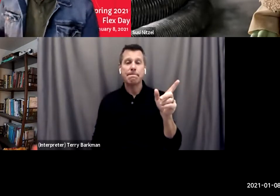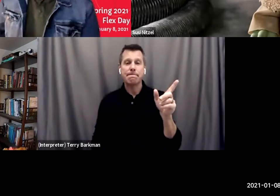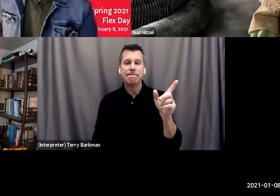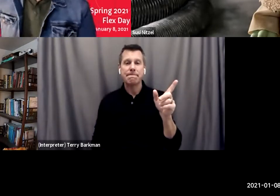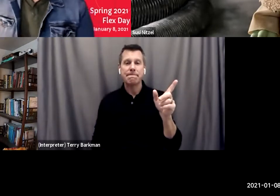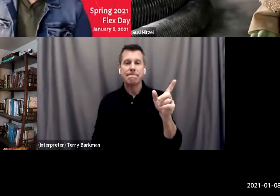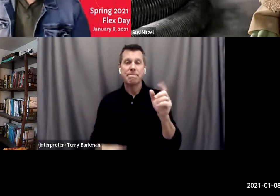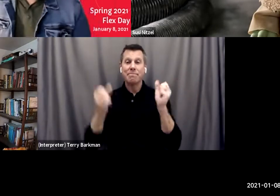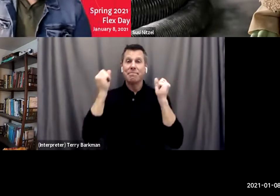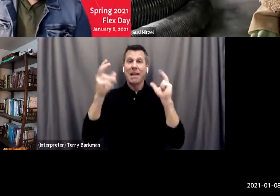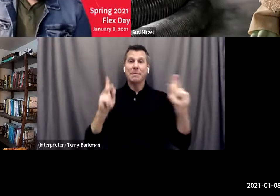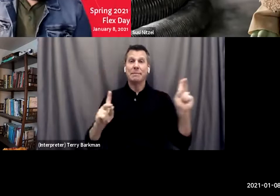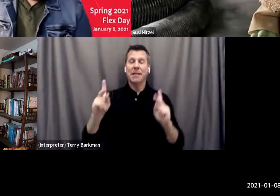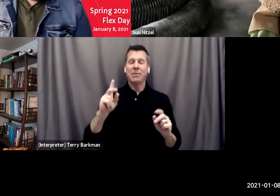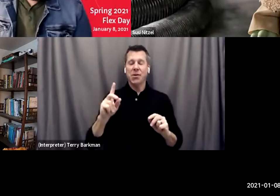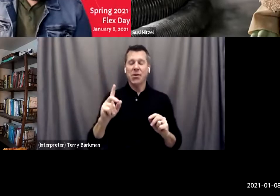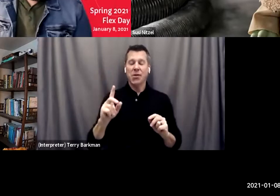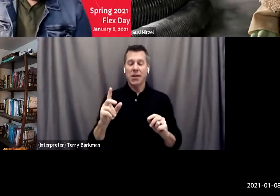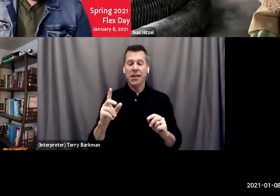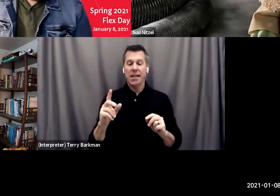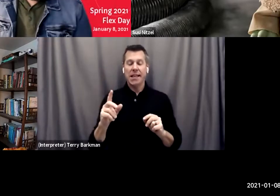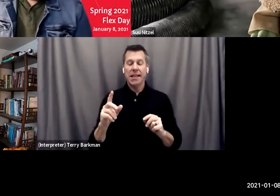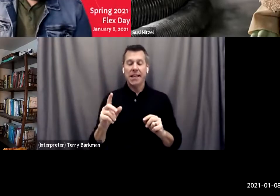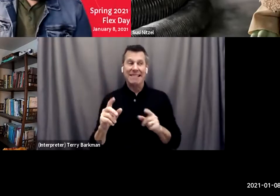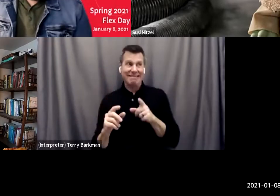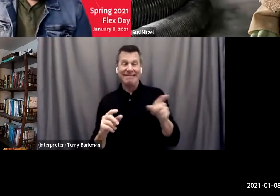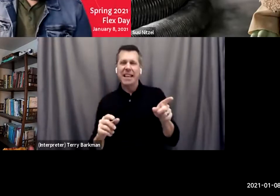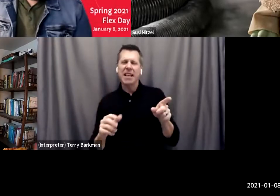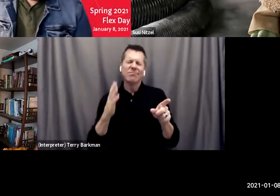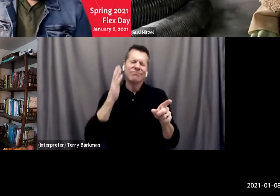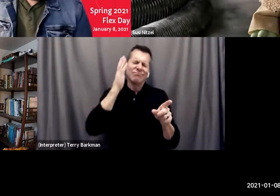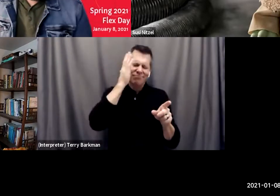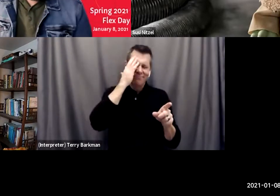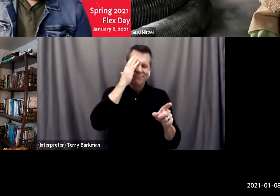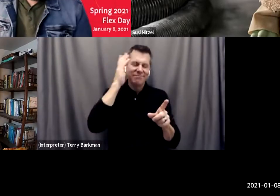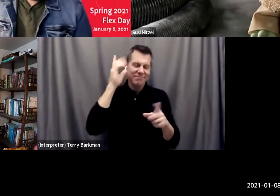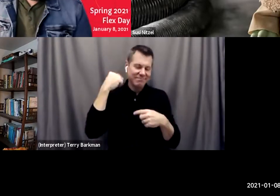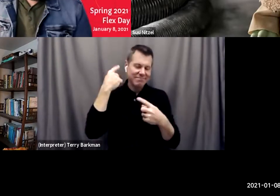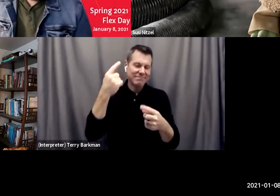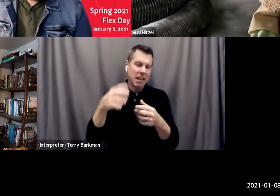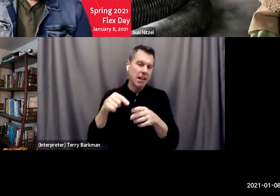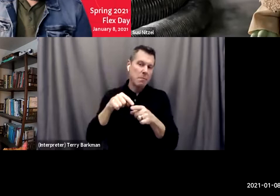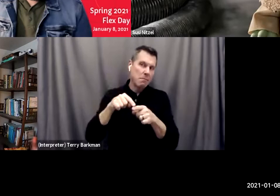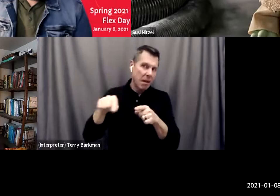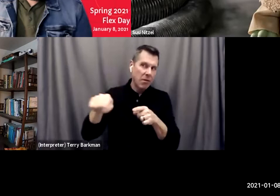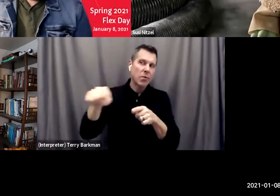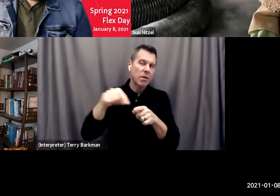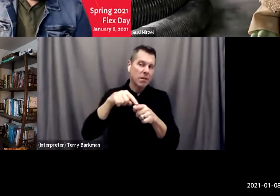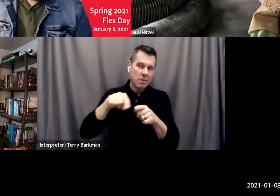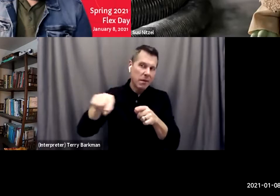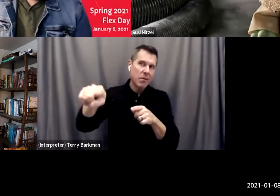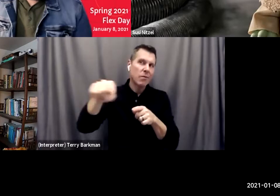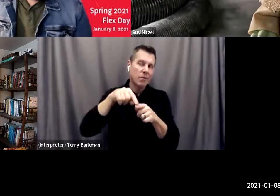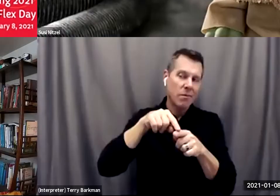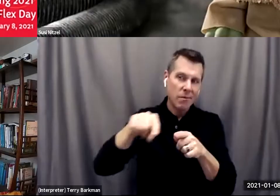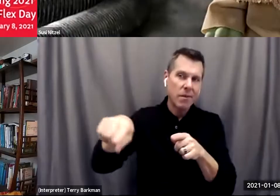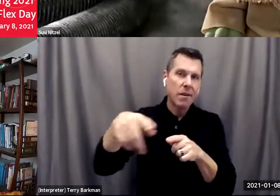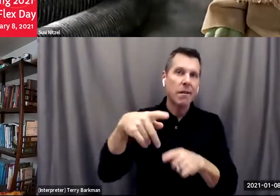people, they they, they they know that we've we have had pathways before, in fact, you know, we there were many pathways that